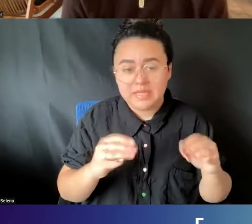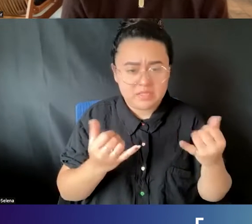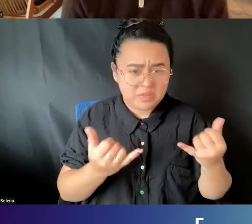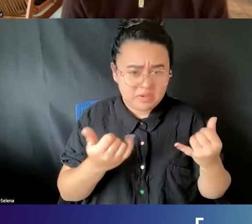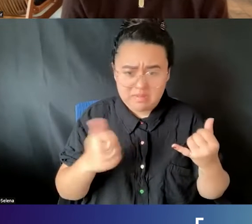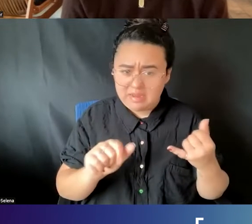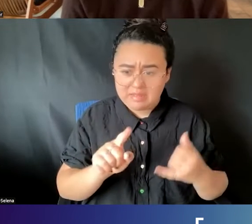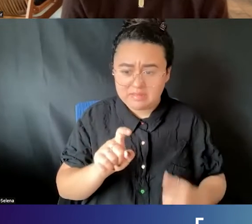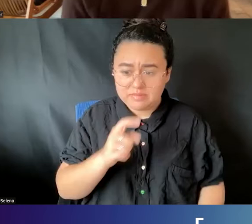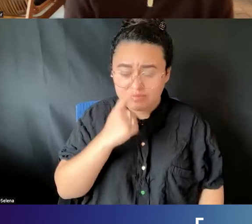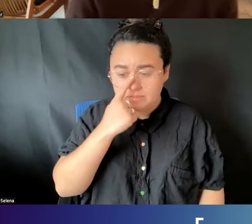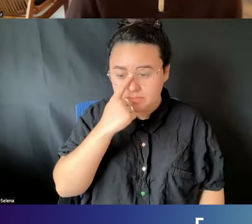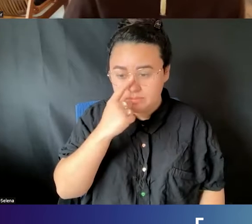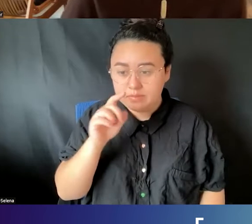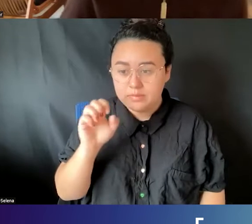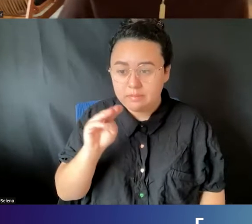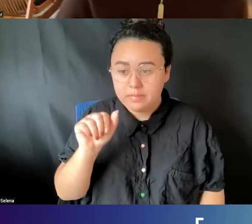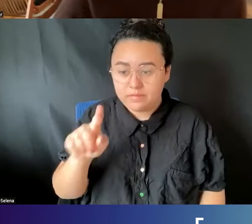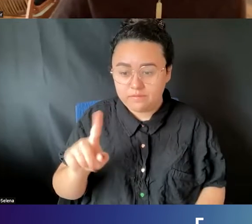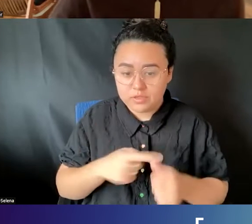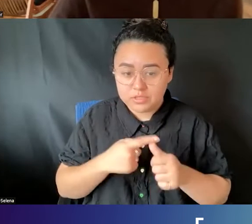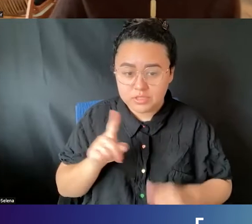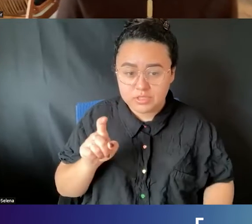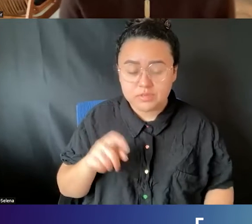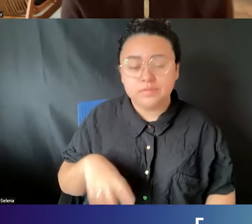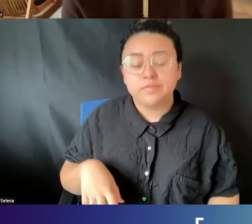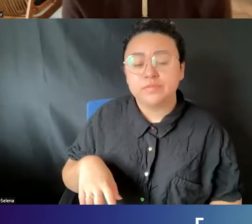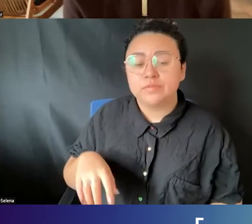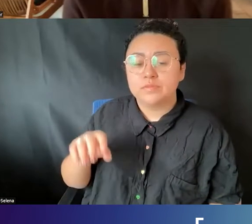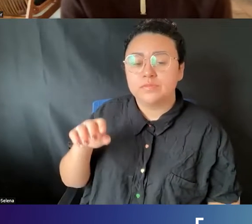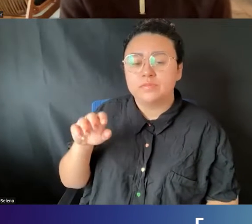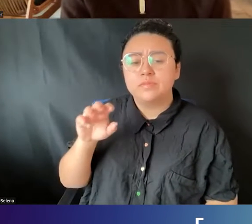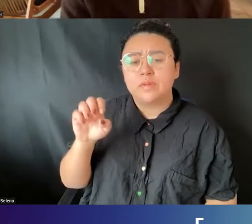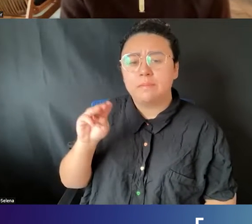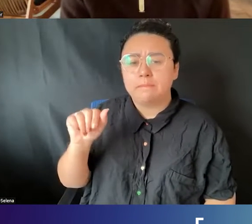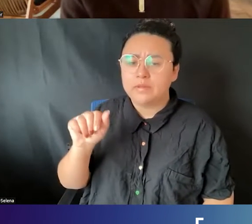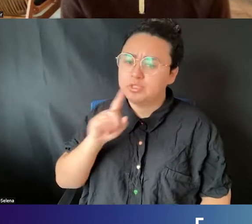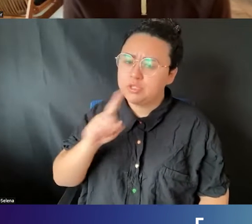Emma do you want to go first? Sure. And thank you for for having us, Karin and IDA.